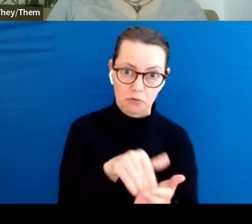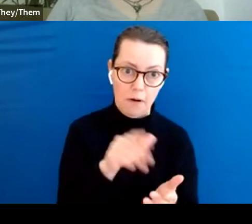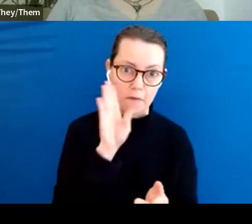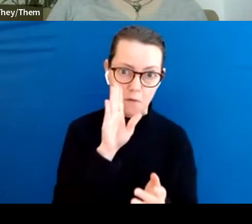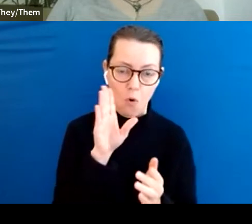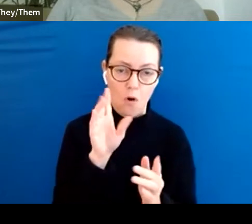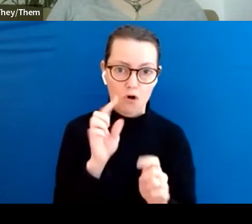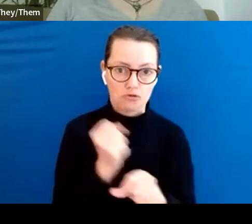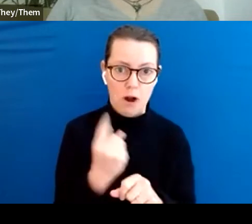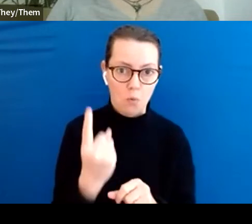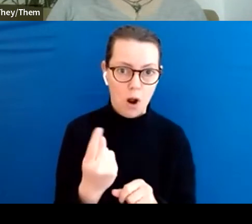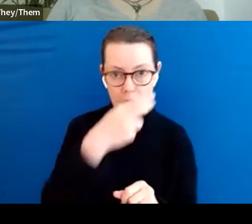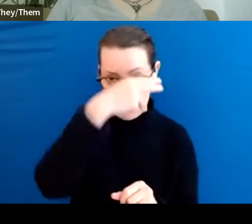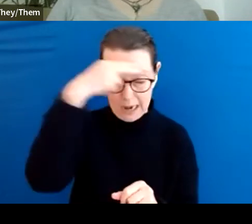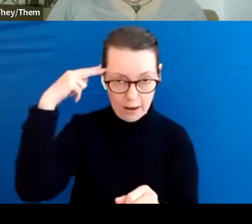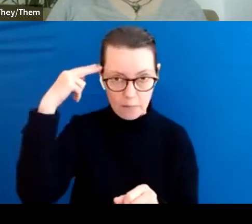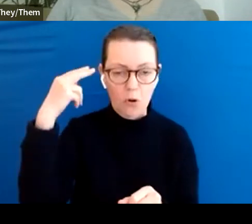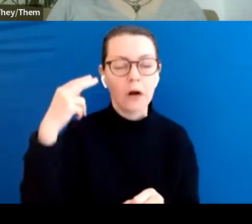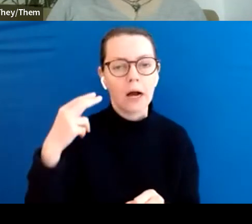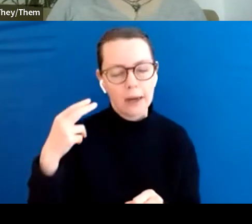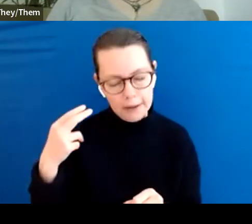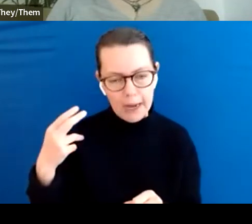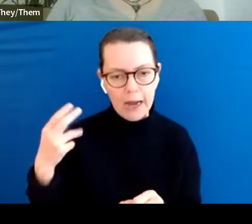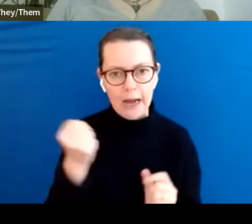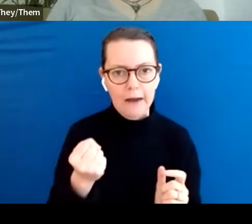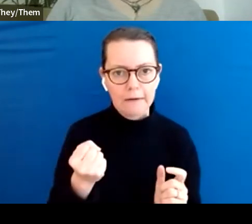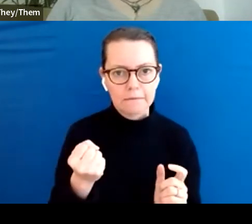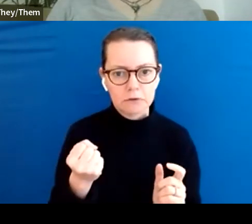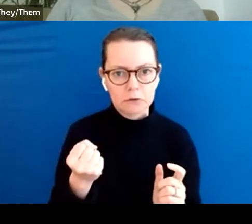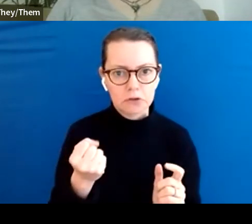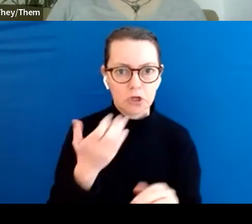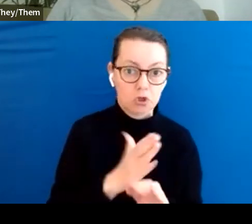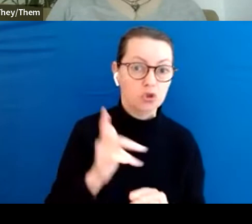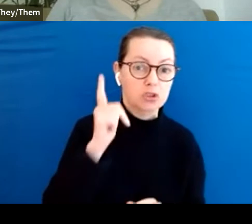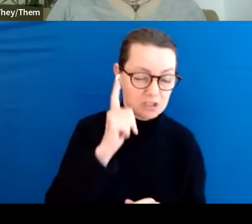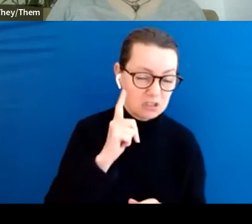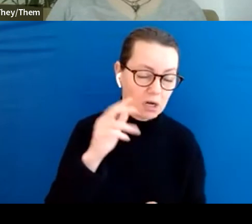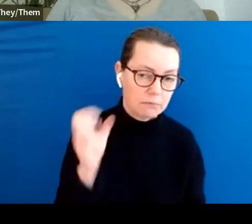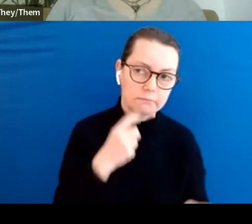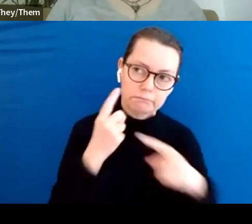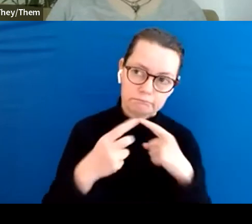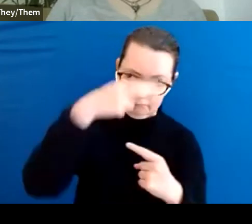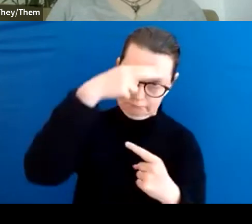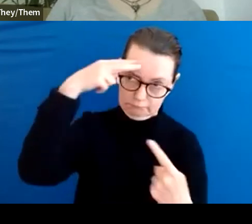You unfortunately have to do this song and dance again when you have new teachers, you have to explain the disability.